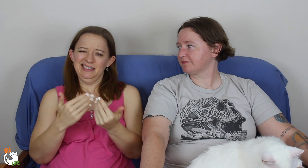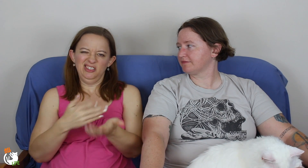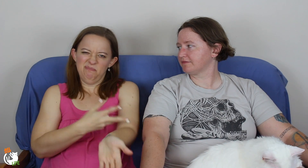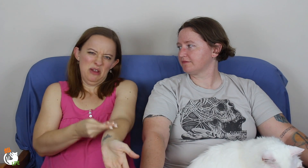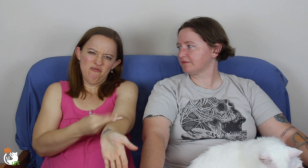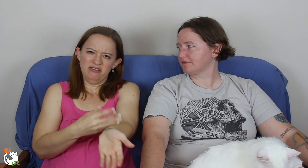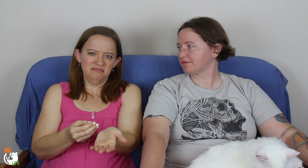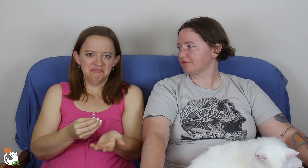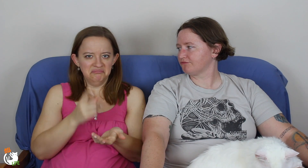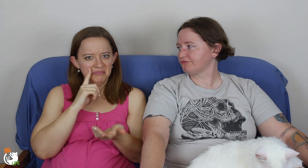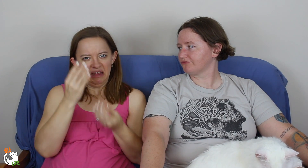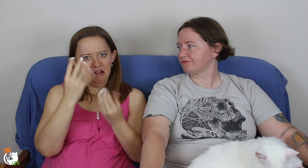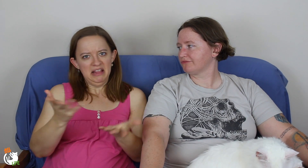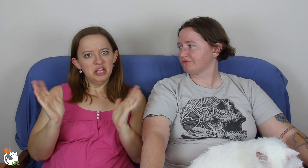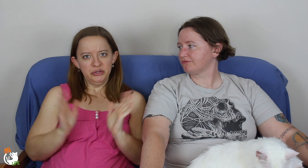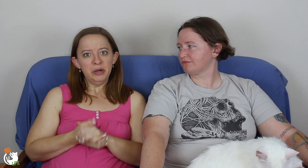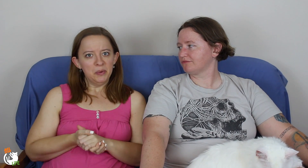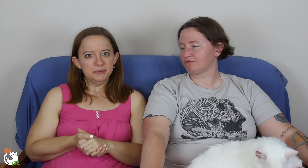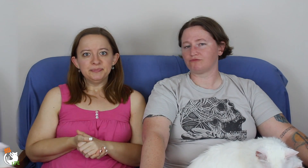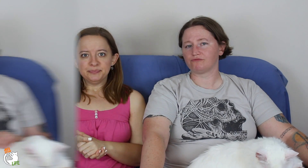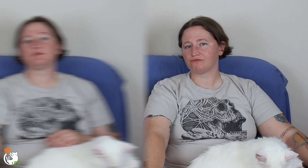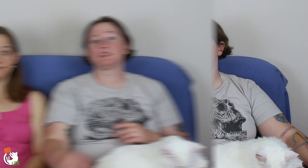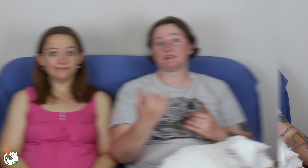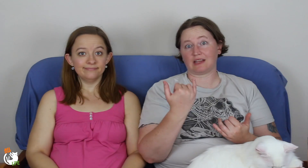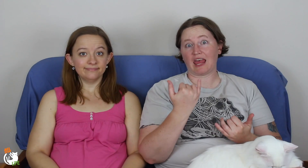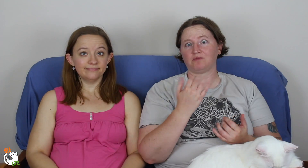It's really easy, it's just in your blood work and they'll let you know.